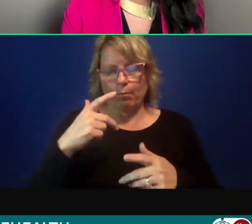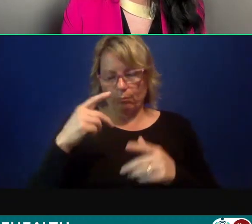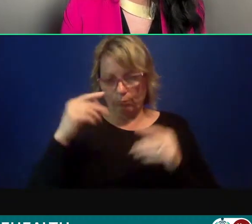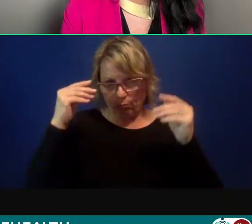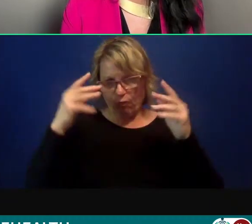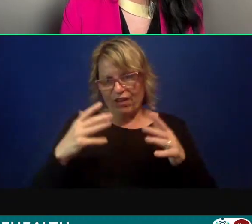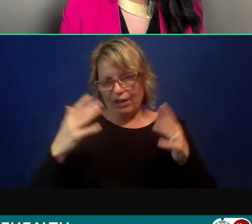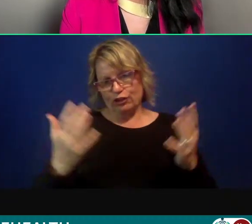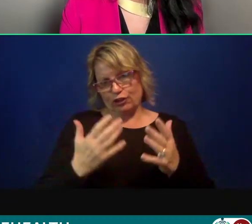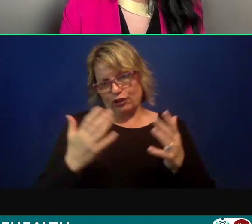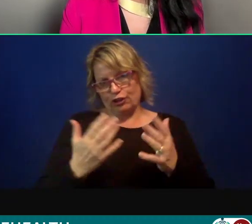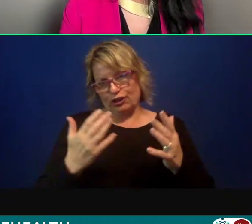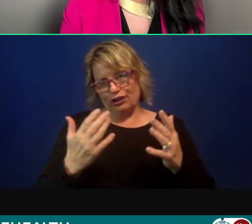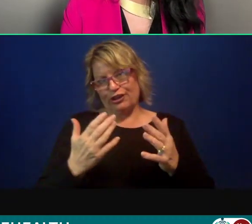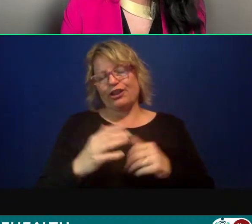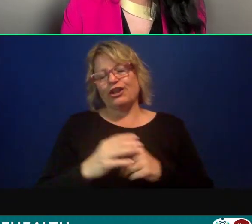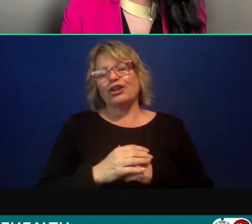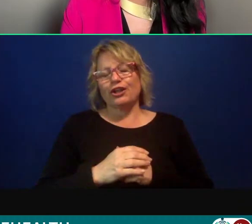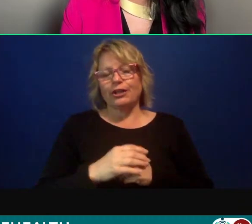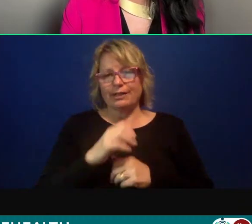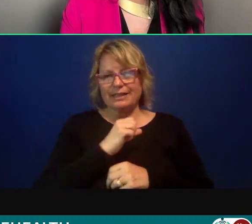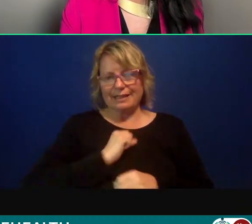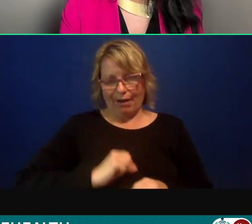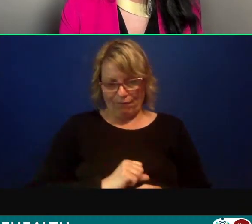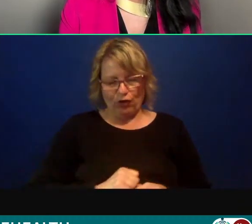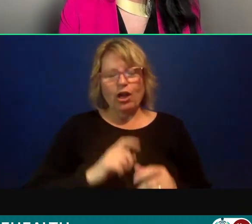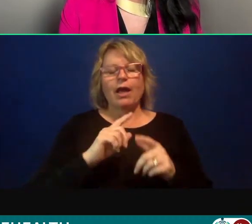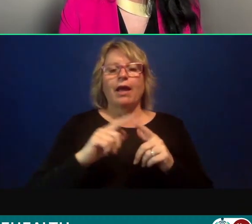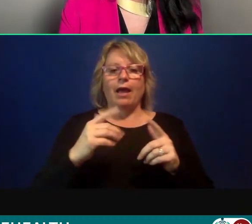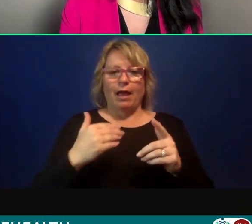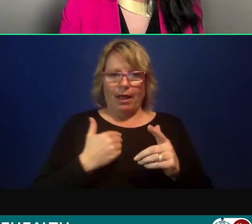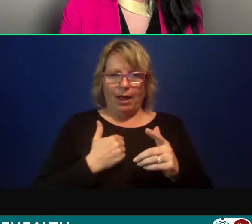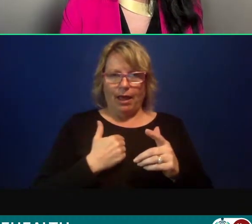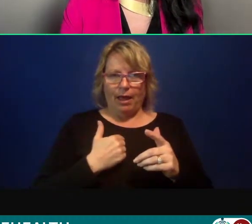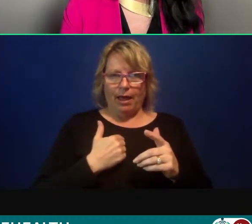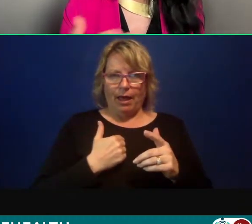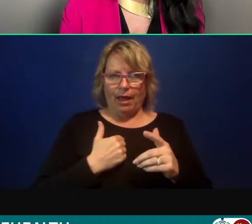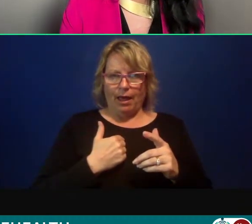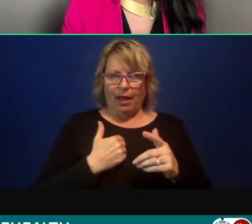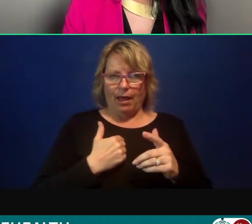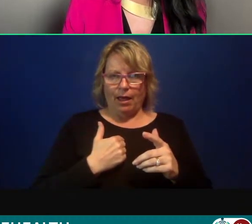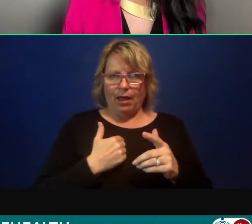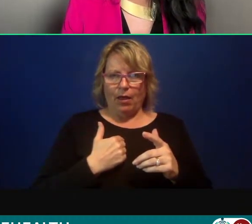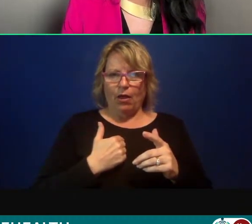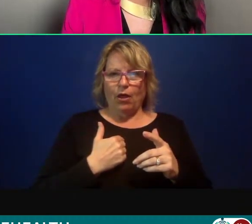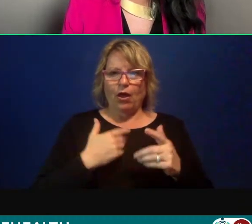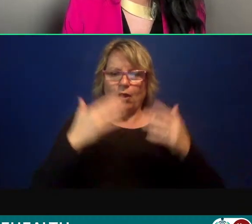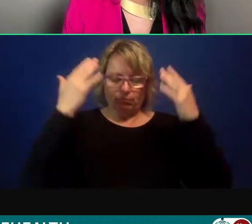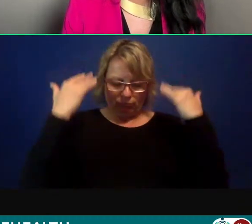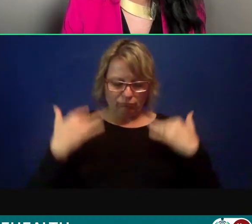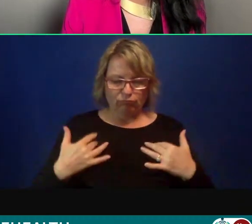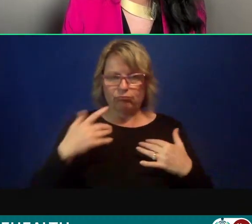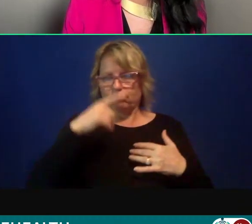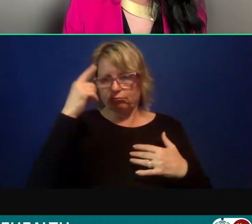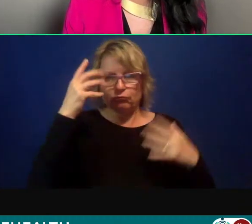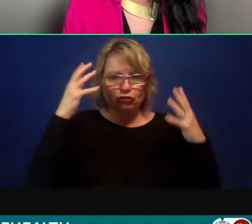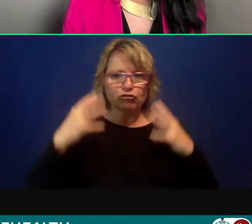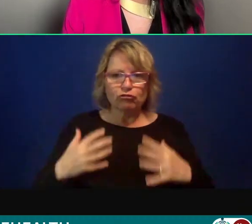reintroduction. And I'm a South Asian woman with mid-length dark, curly hair, brown eyes.